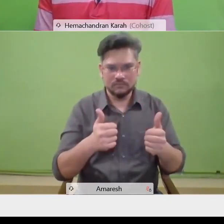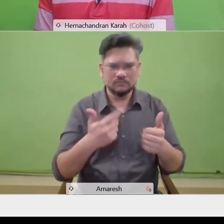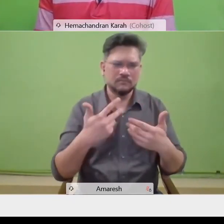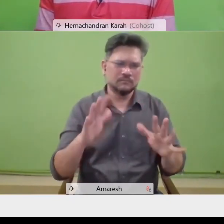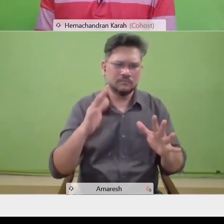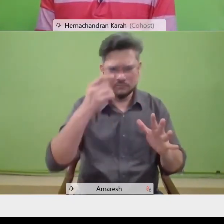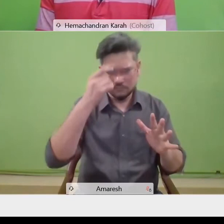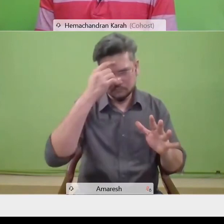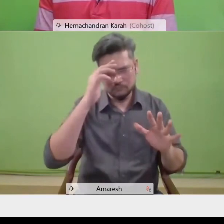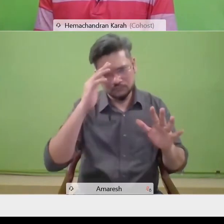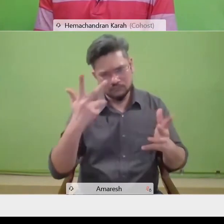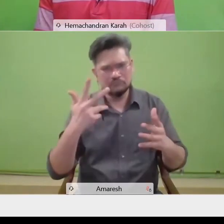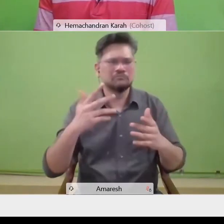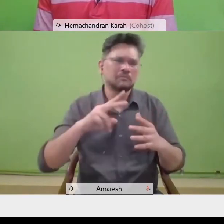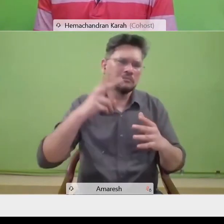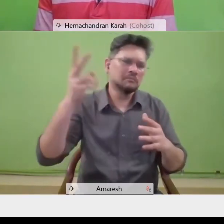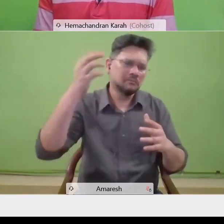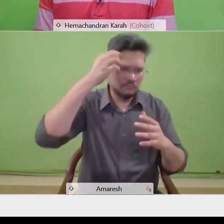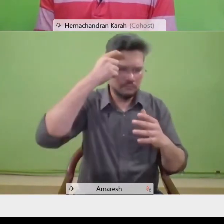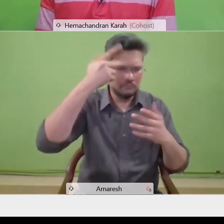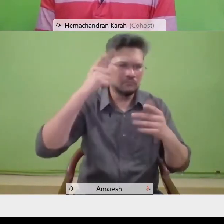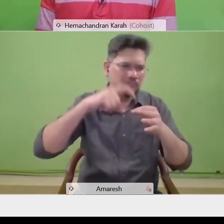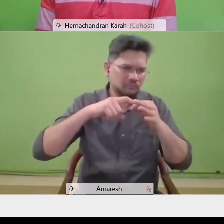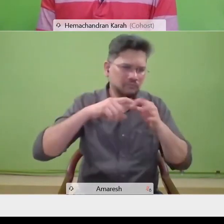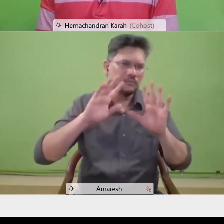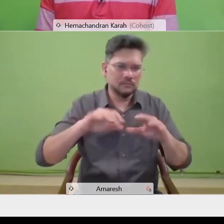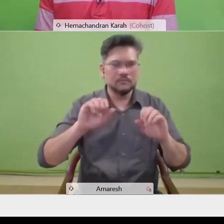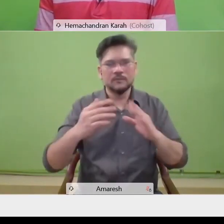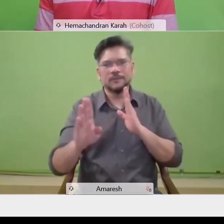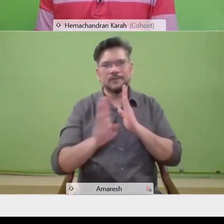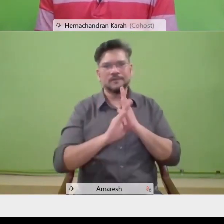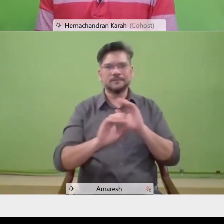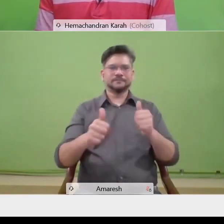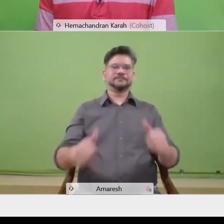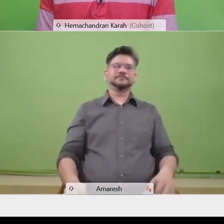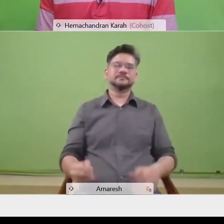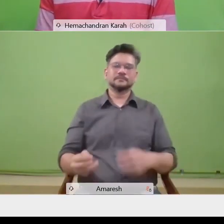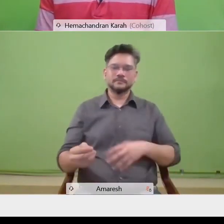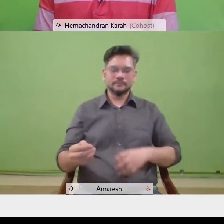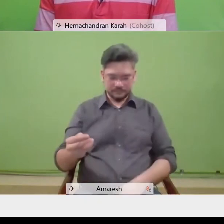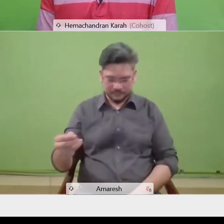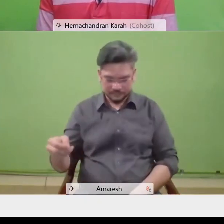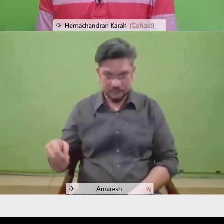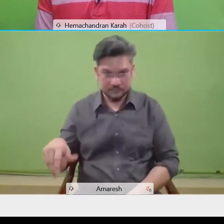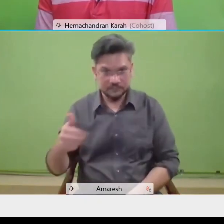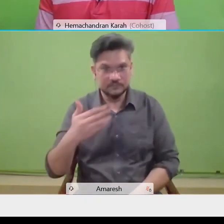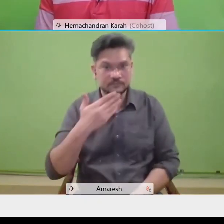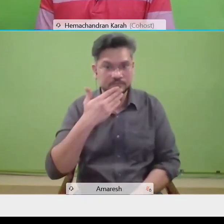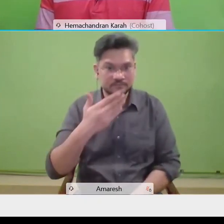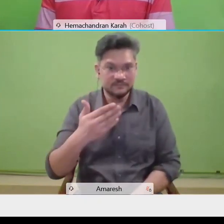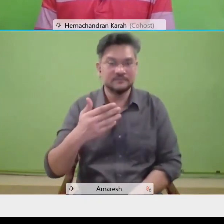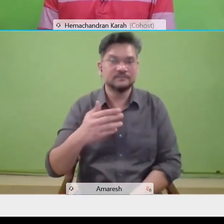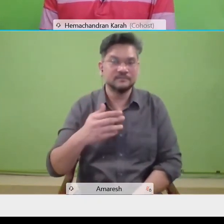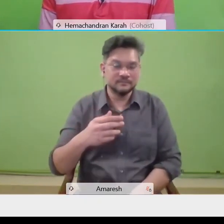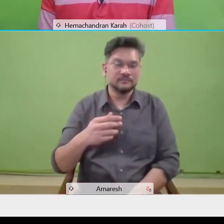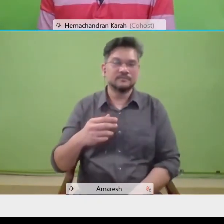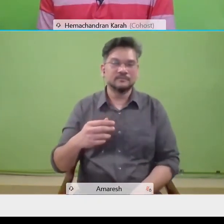issues beyond this I will be happy to respond thank you hem for inviting me this was a good